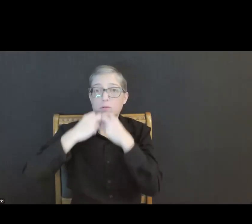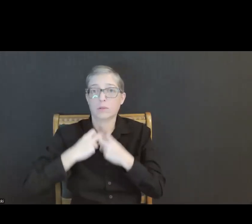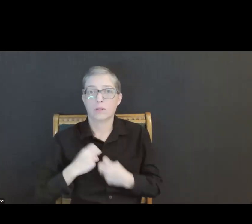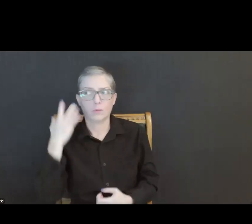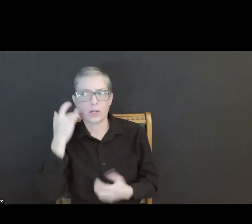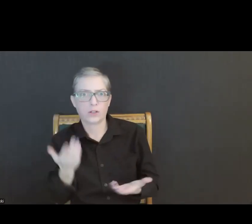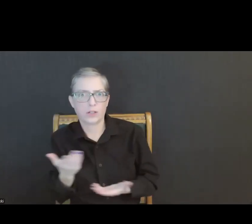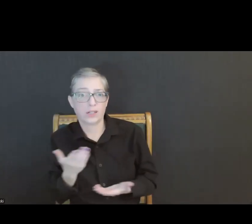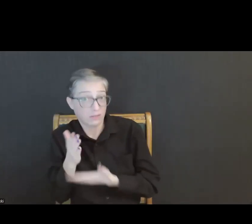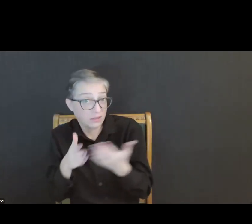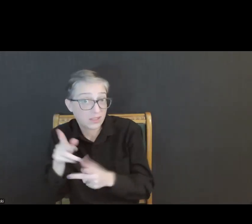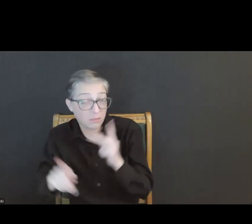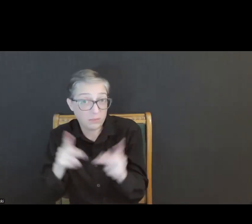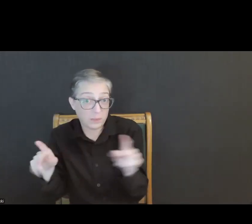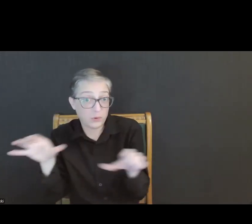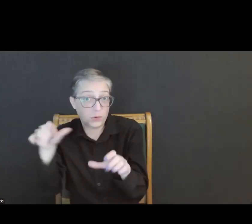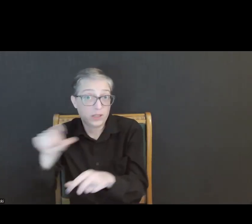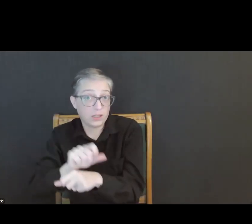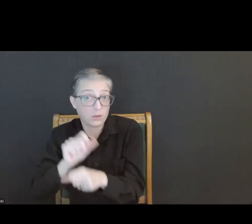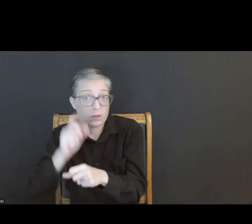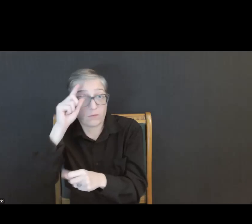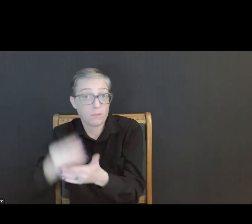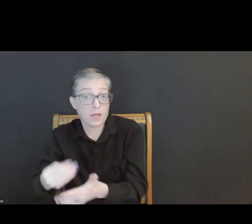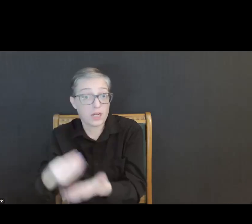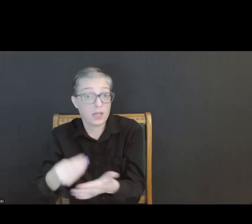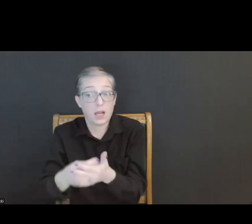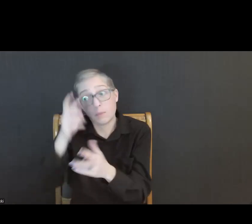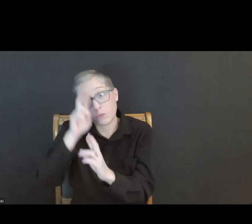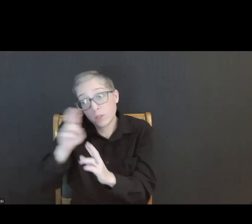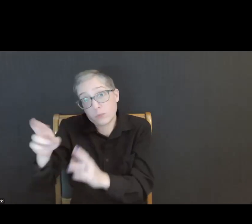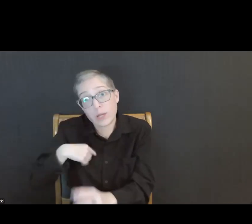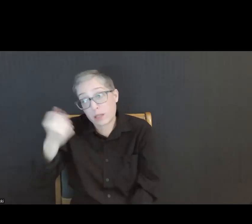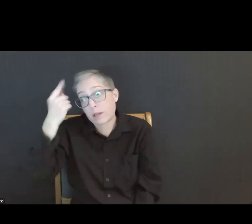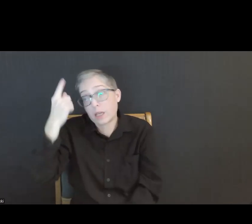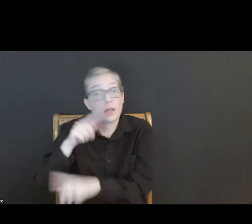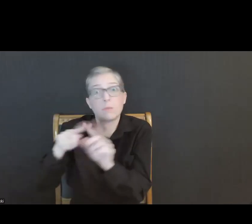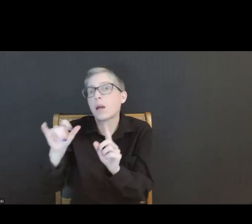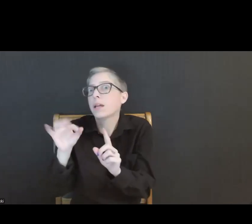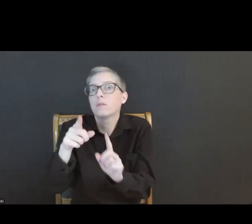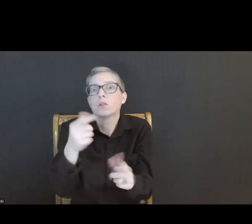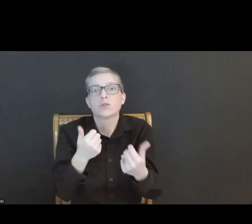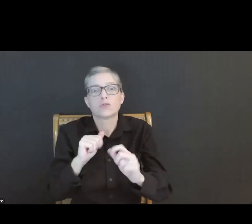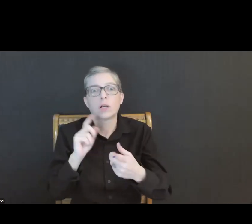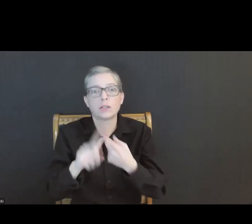money that's down respect I I get it but if you are trying to live with a deeper purpose in life